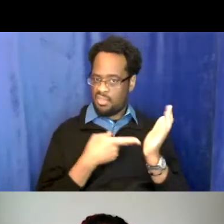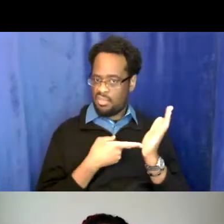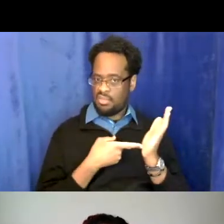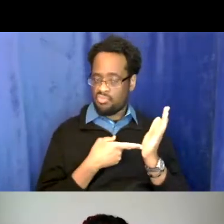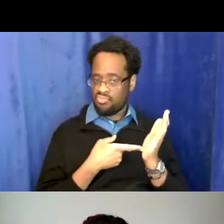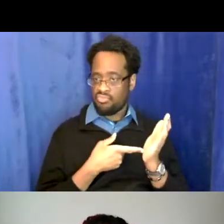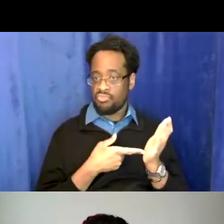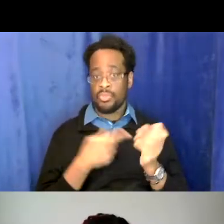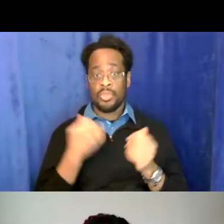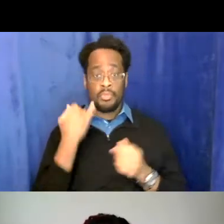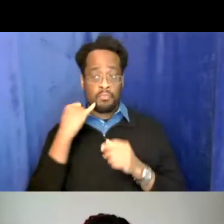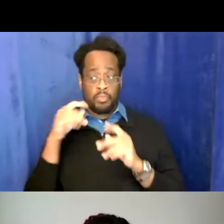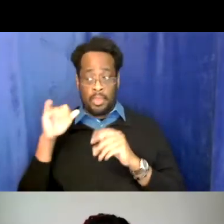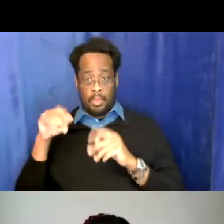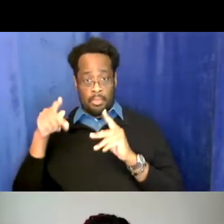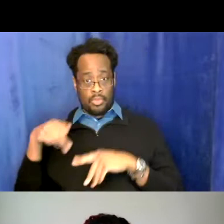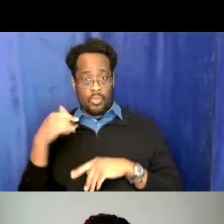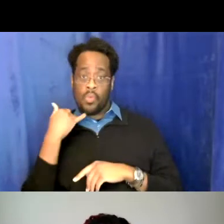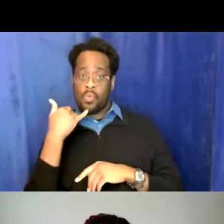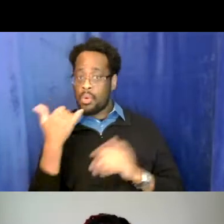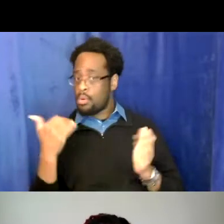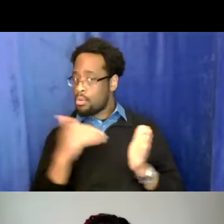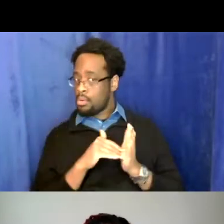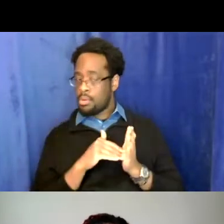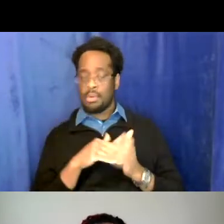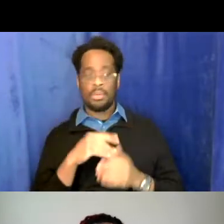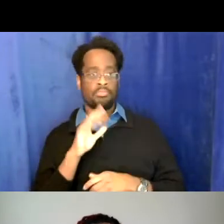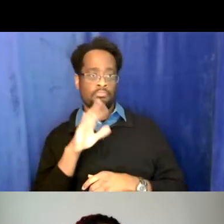However it's proven that the apartment is in fact available. If there's another